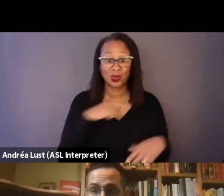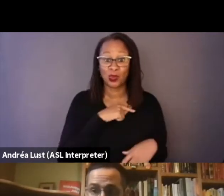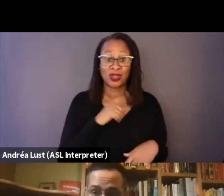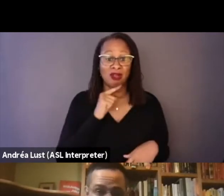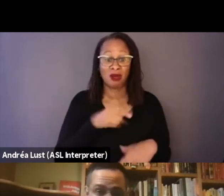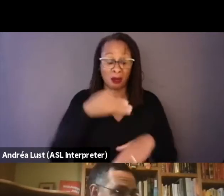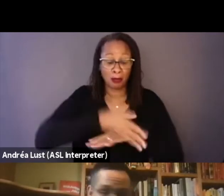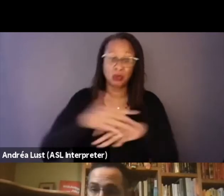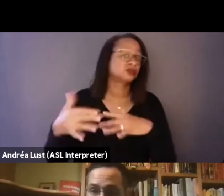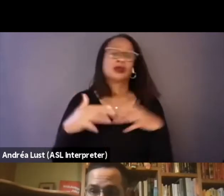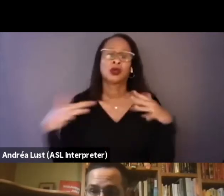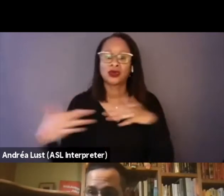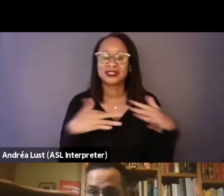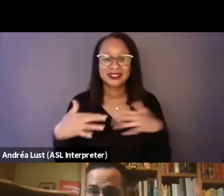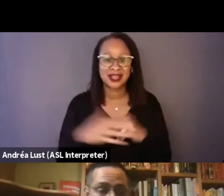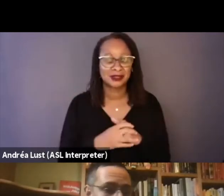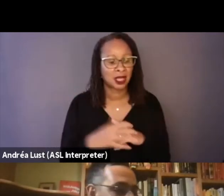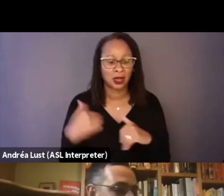we've been at war since the inception.